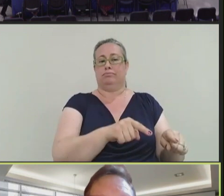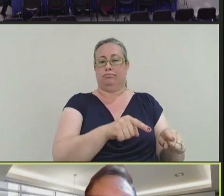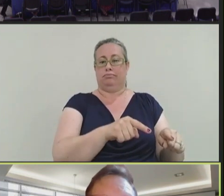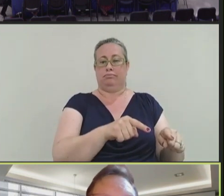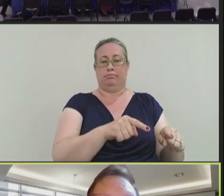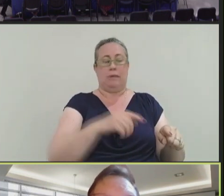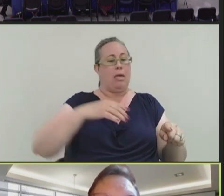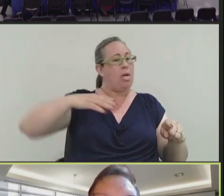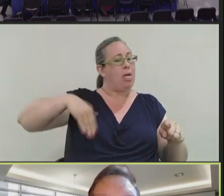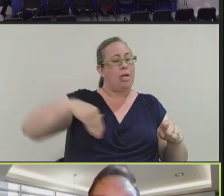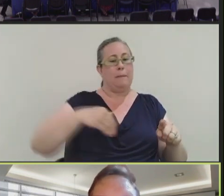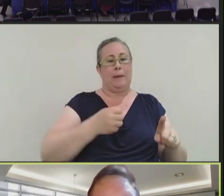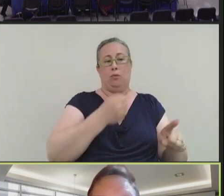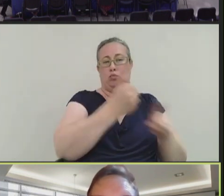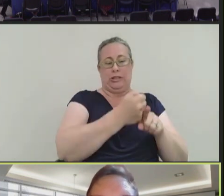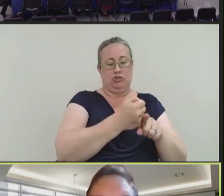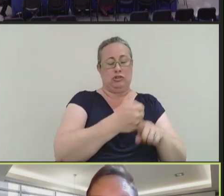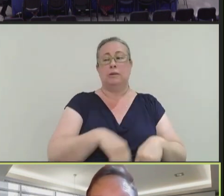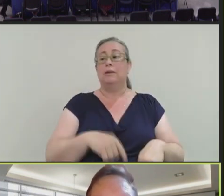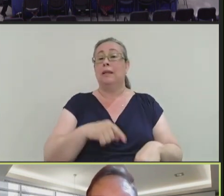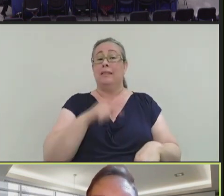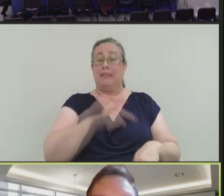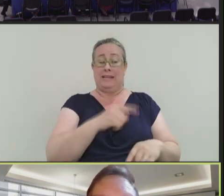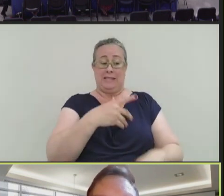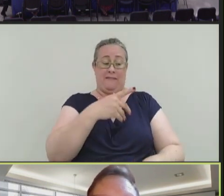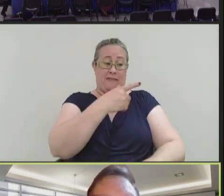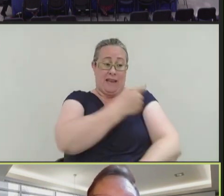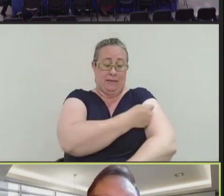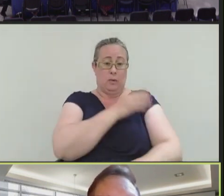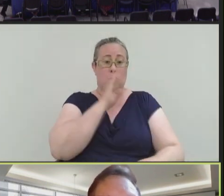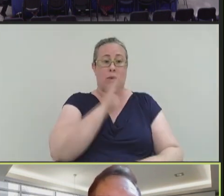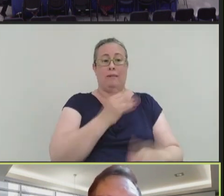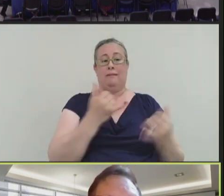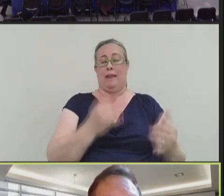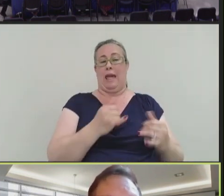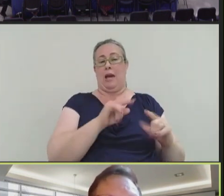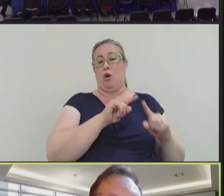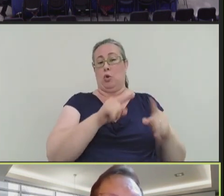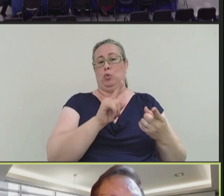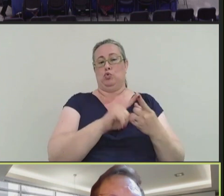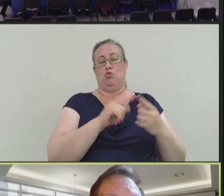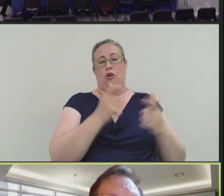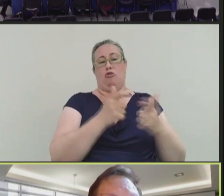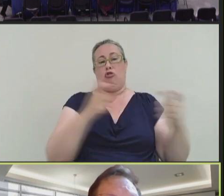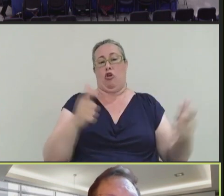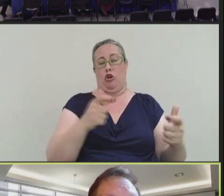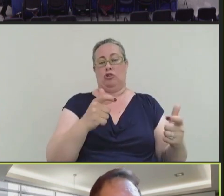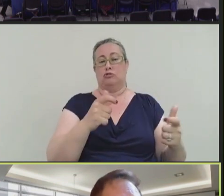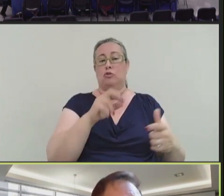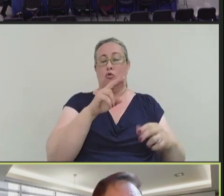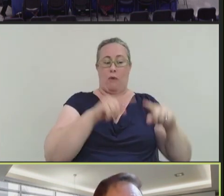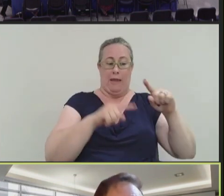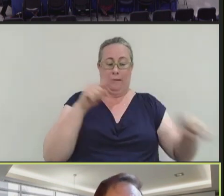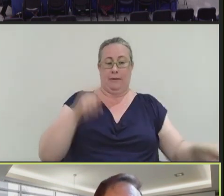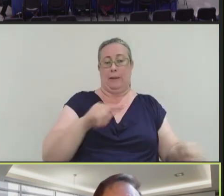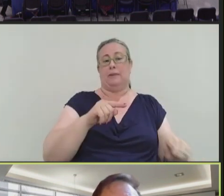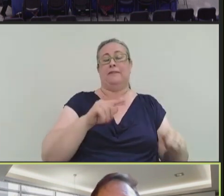time. And this vaccine is now going on to a large randomized phase two study. Next slide.